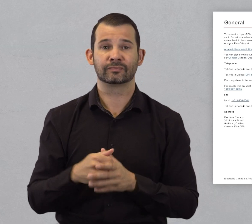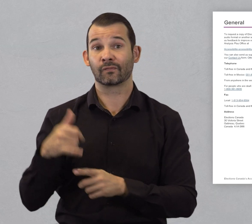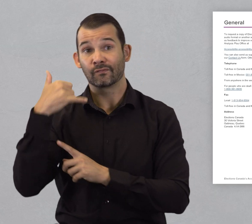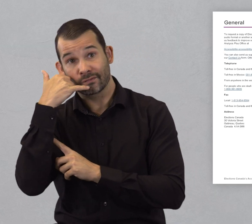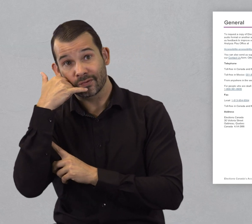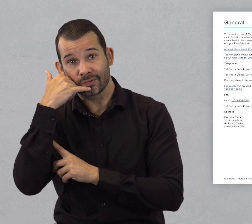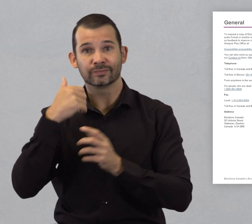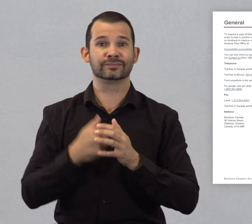Telephone